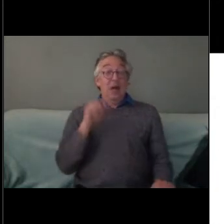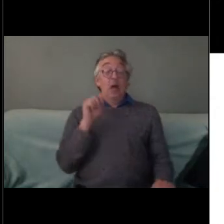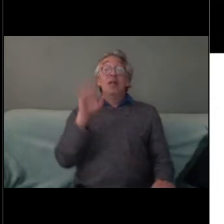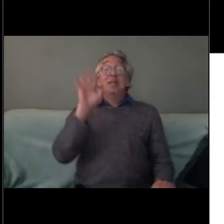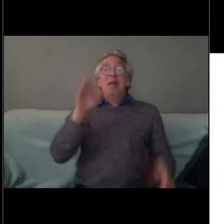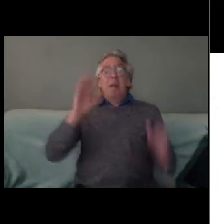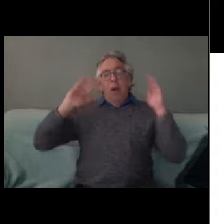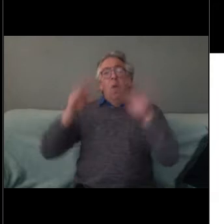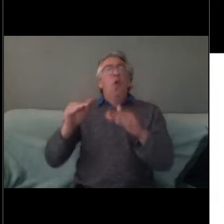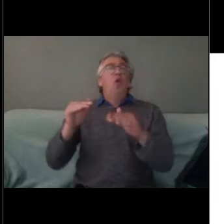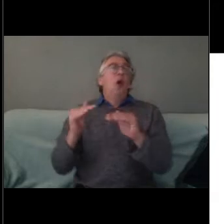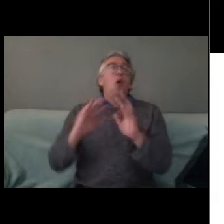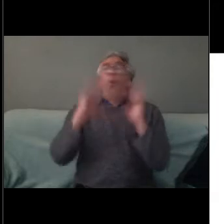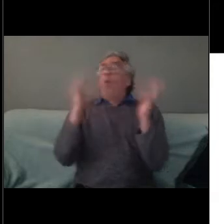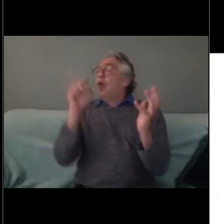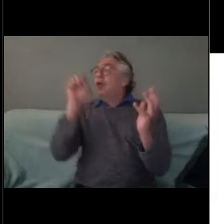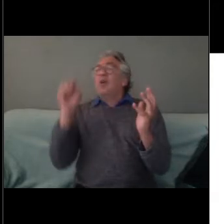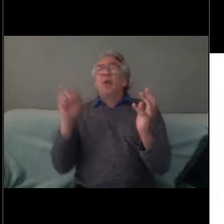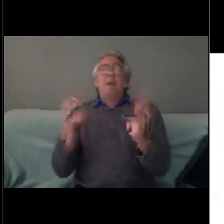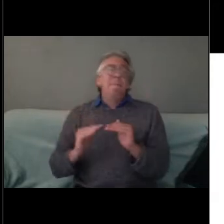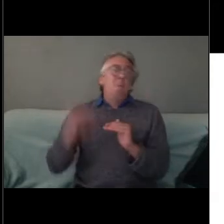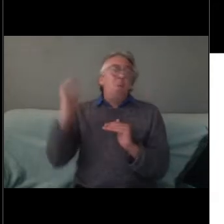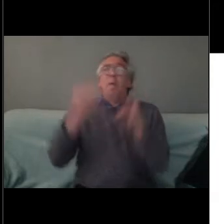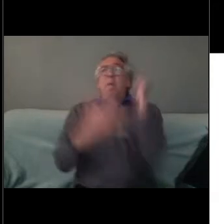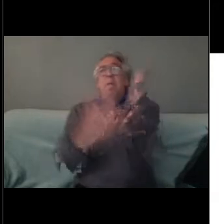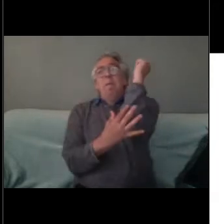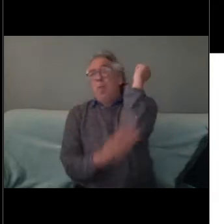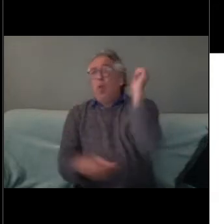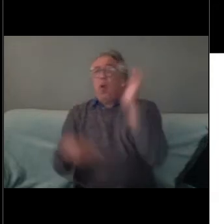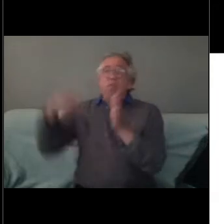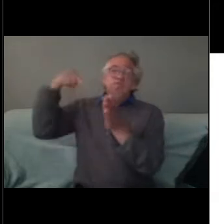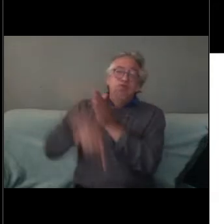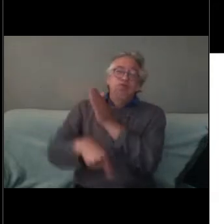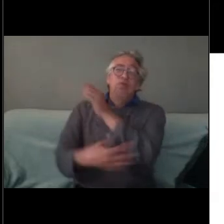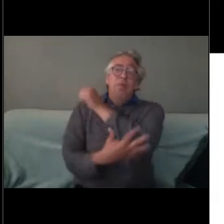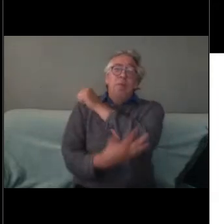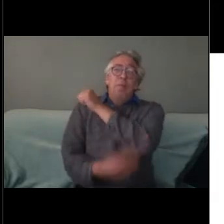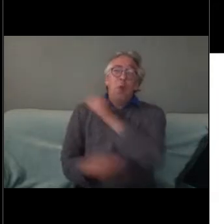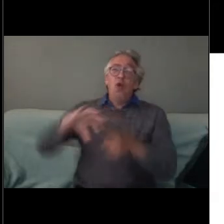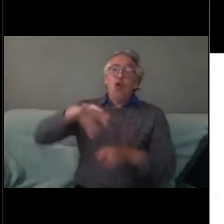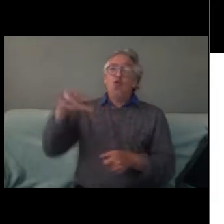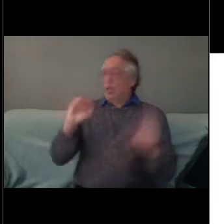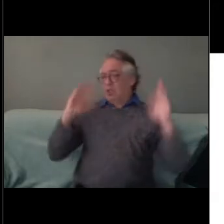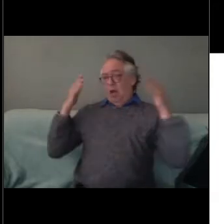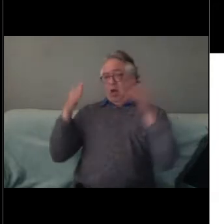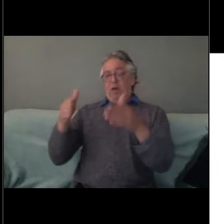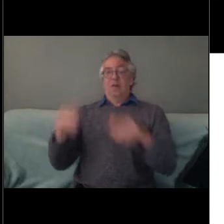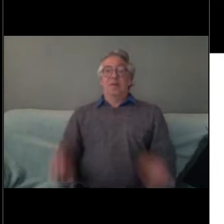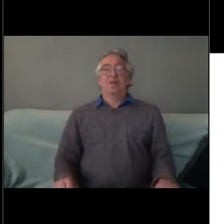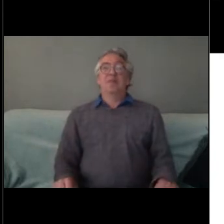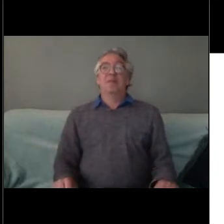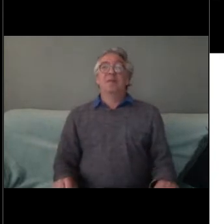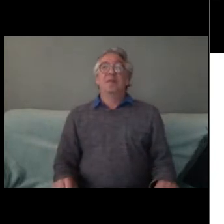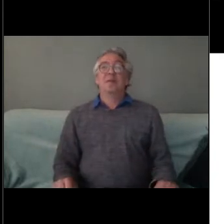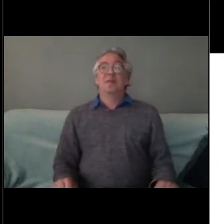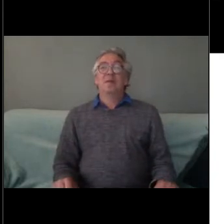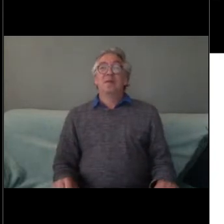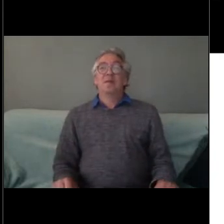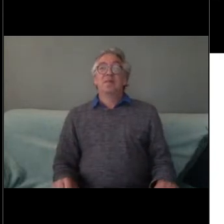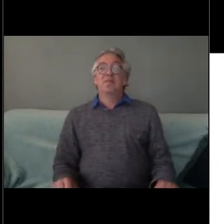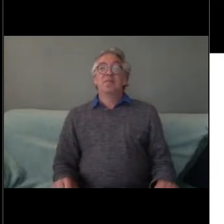And, the main goal is to change the lives of people with disabilities